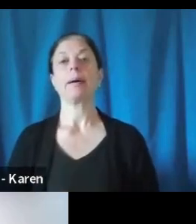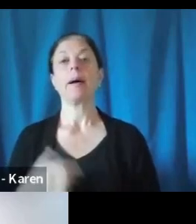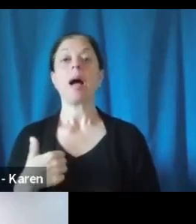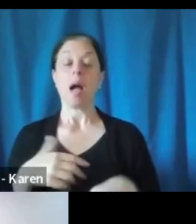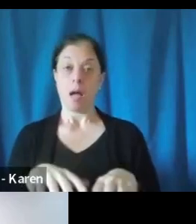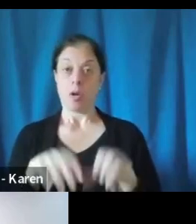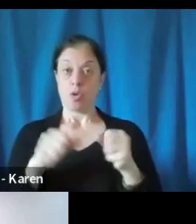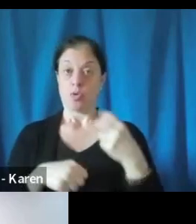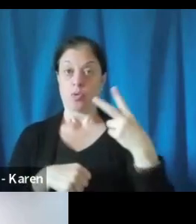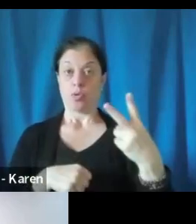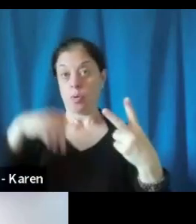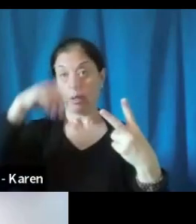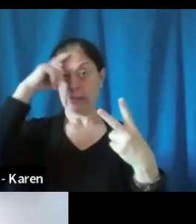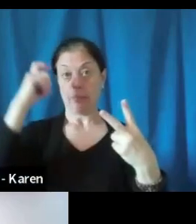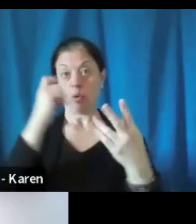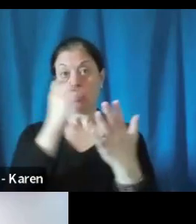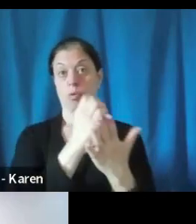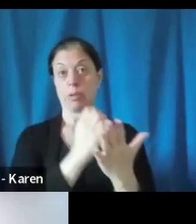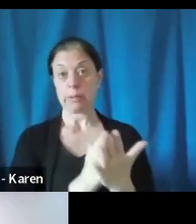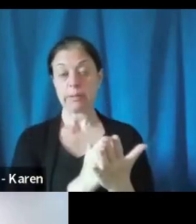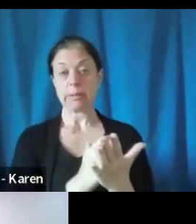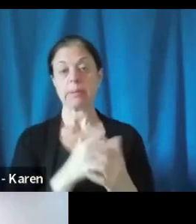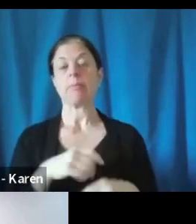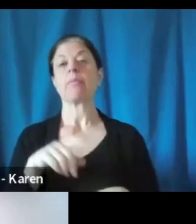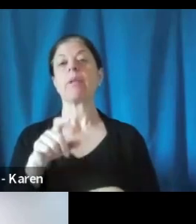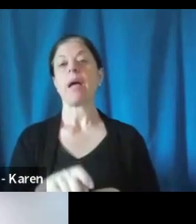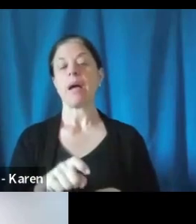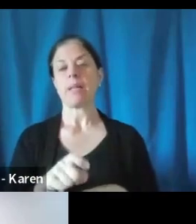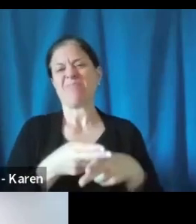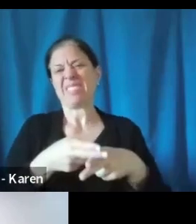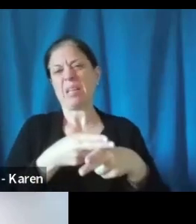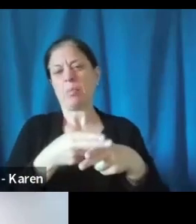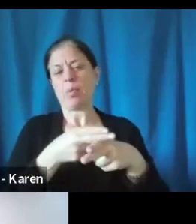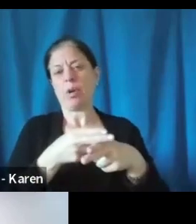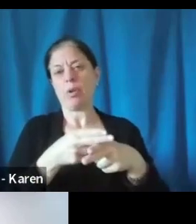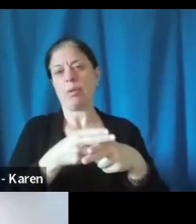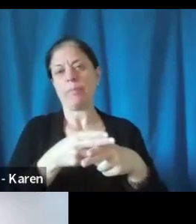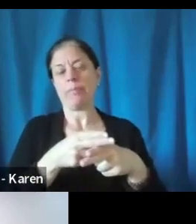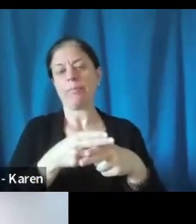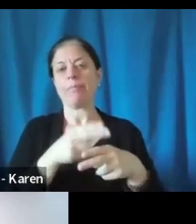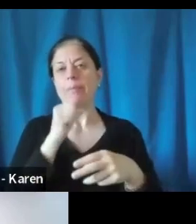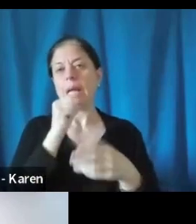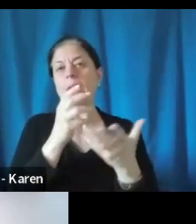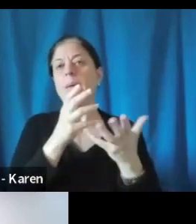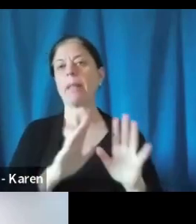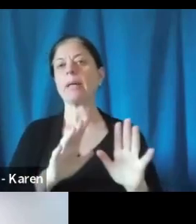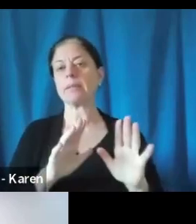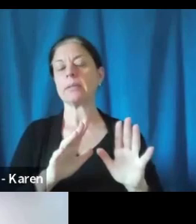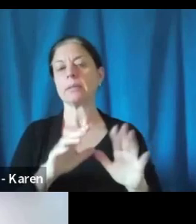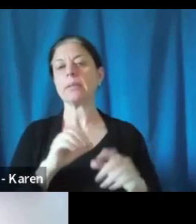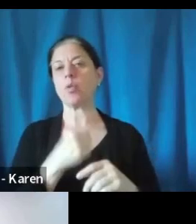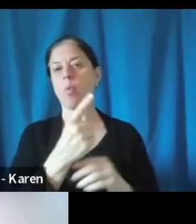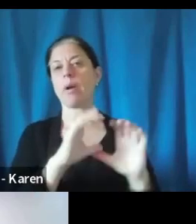in library school. I was taking two summer courses and had